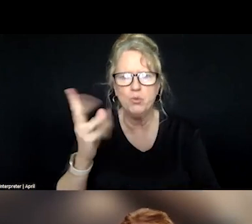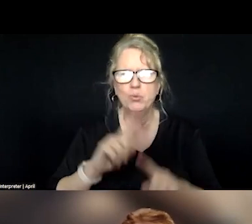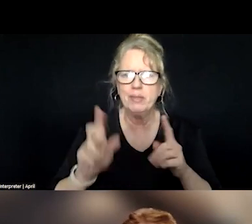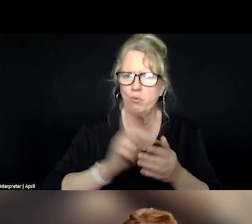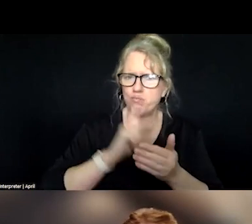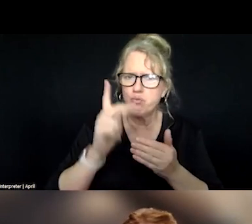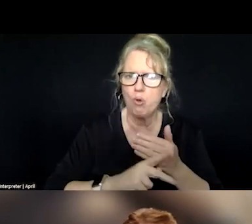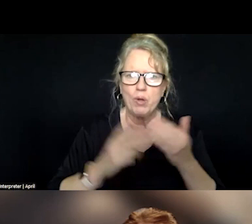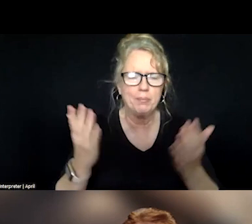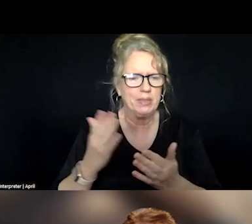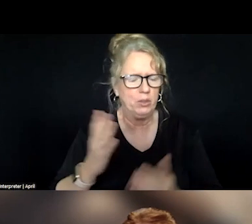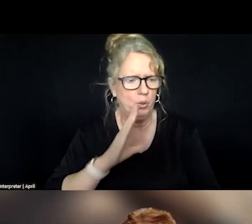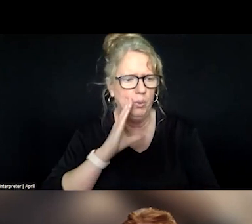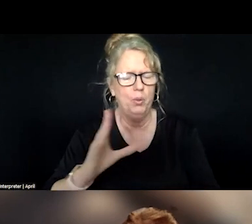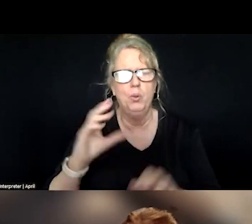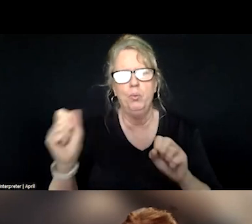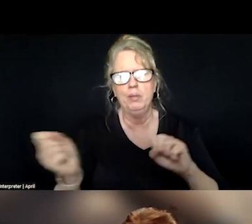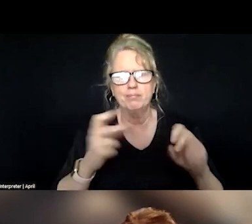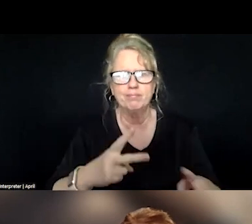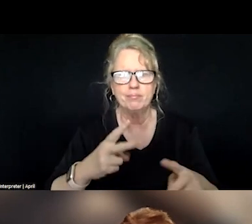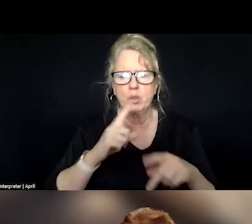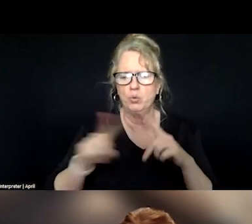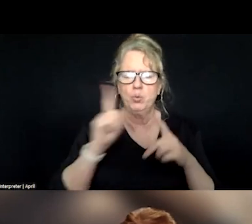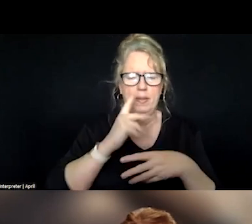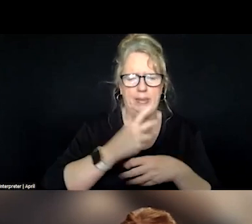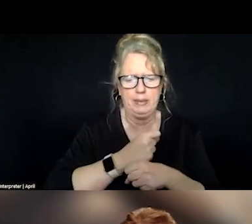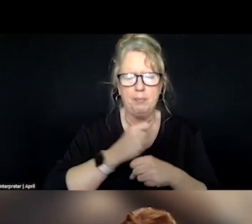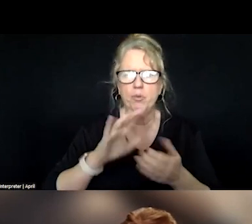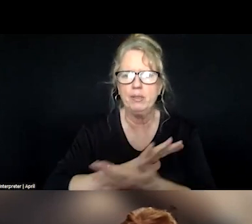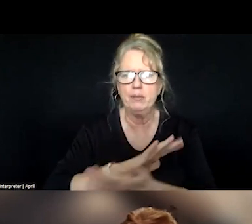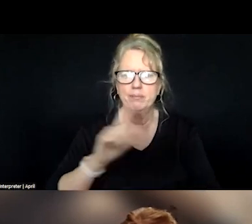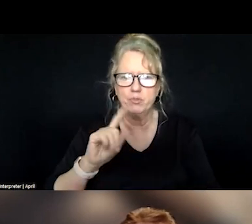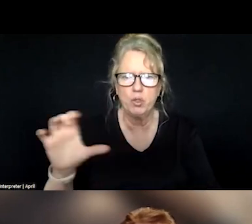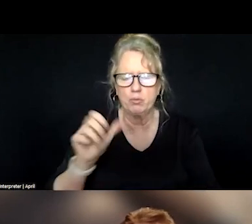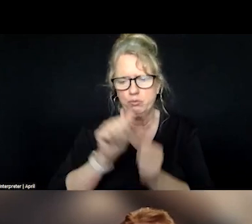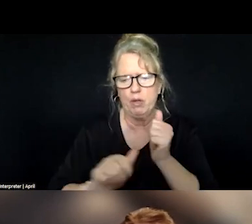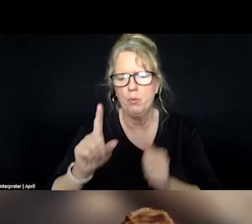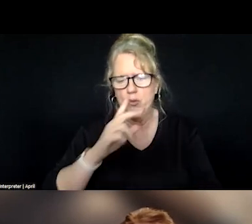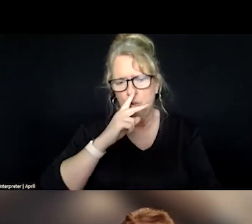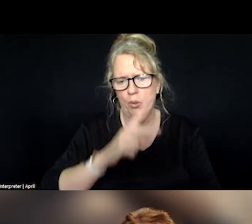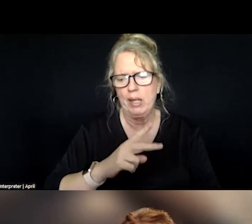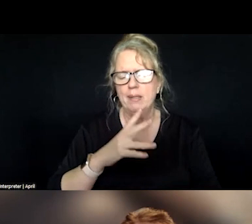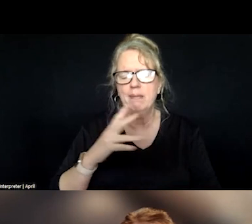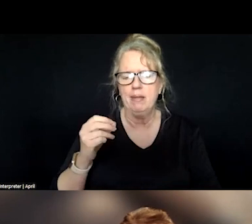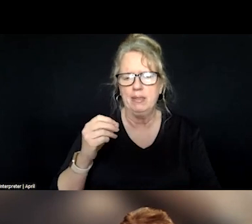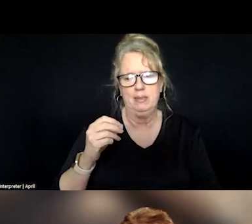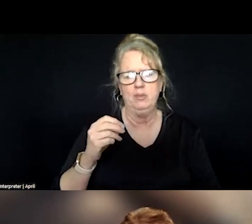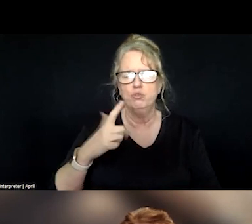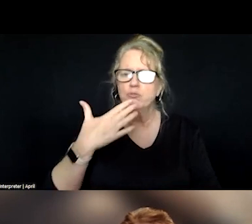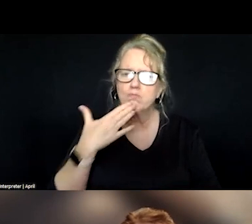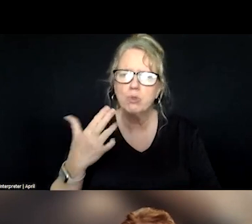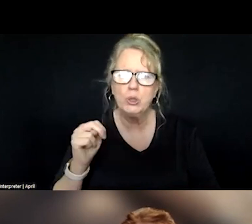I WILL DROP THE LINK TO THE SUMMARY, BUT IT IS GOOD NEWS THAT THE